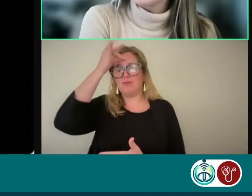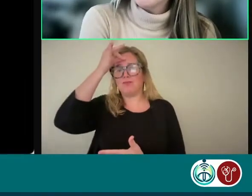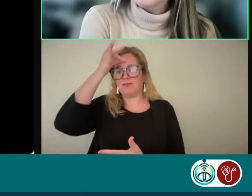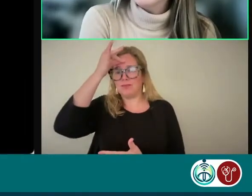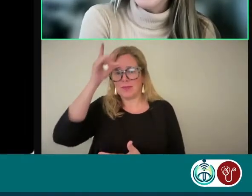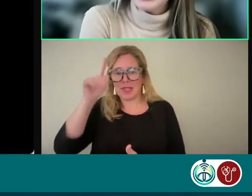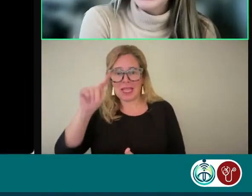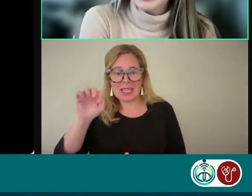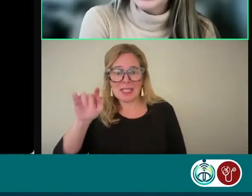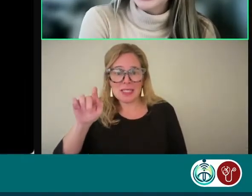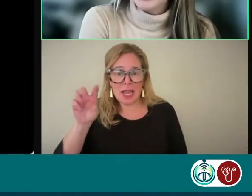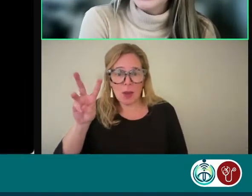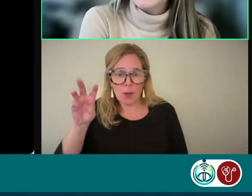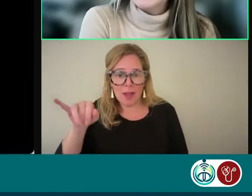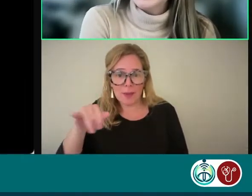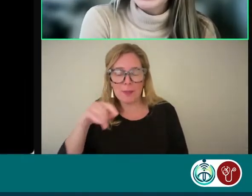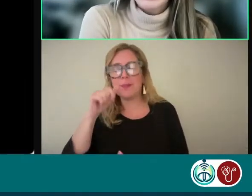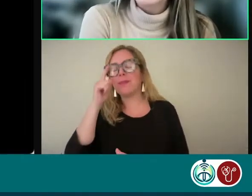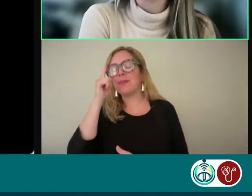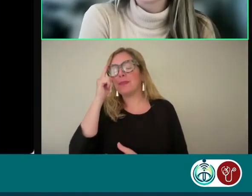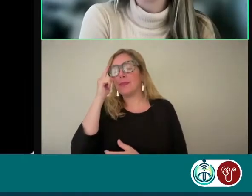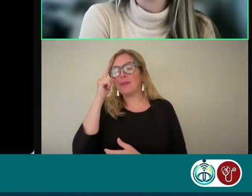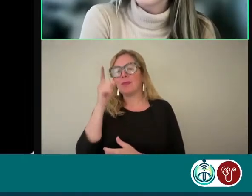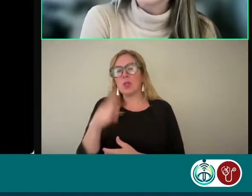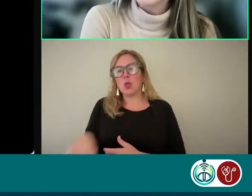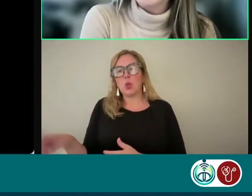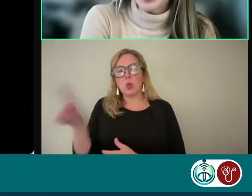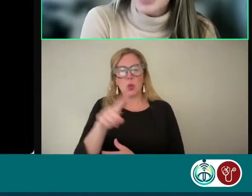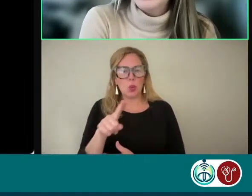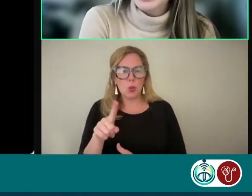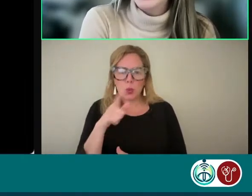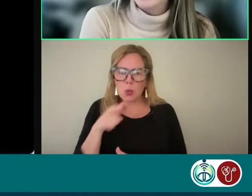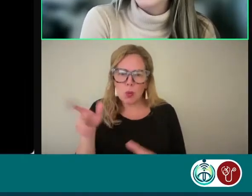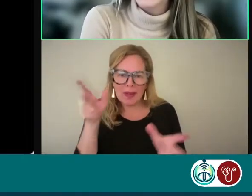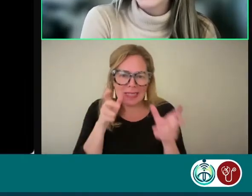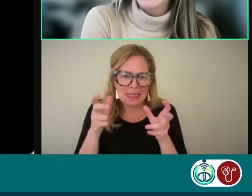whoever's listening today in the audience, it's so incredible that we're having these conversations.